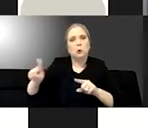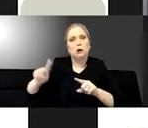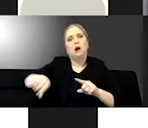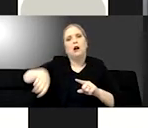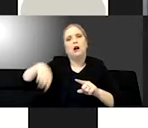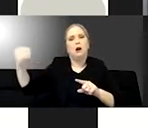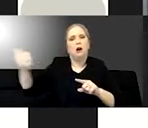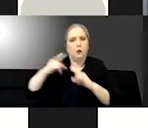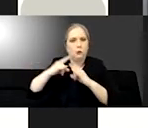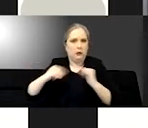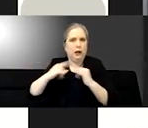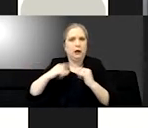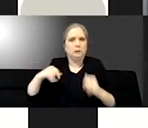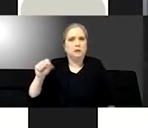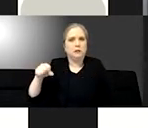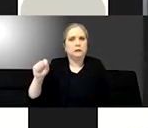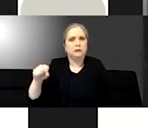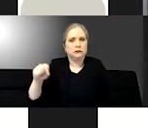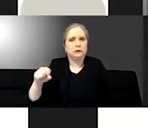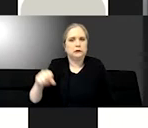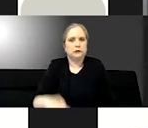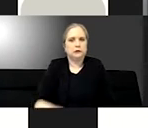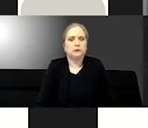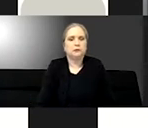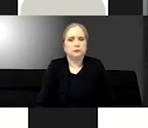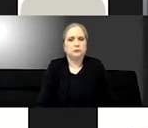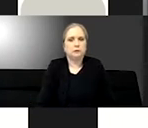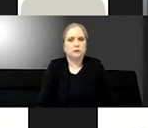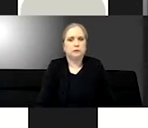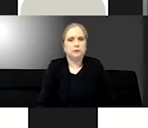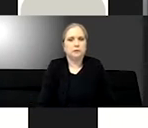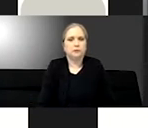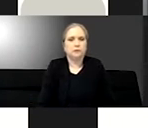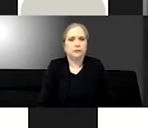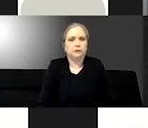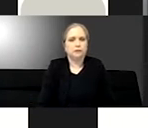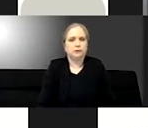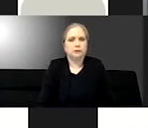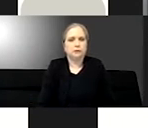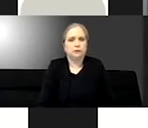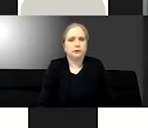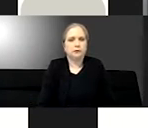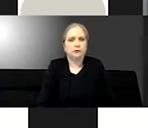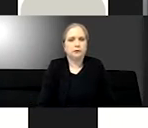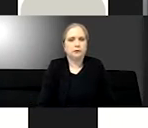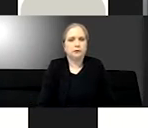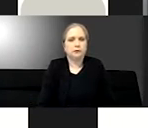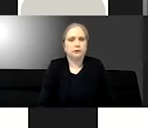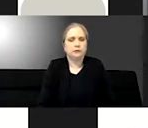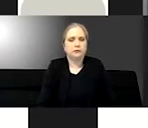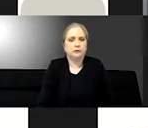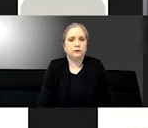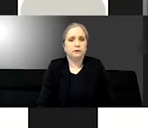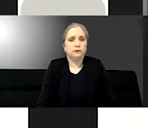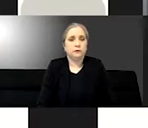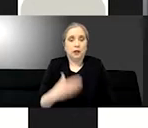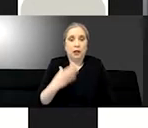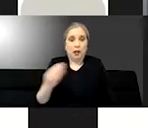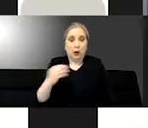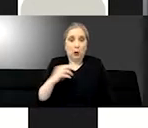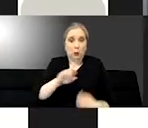So when they reopened in 1970, they didn't have room for little kids. But the little kids were served at other camps. And when you got to be a teenager, most of the camps didn't serve teenagers.